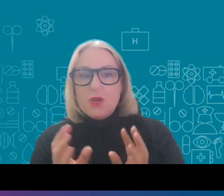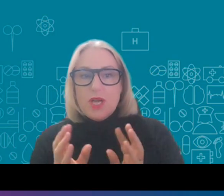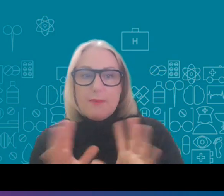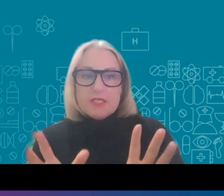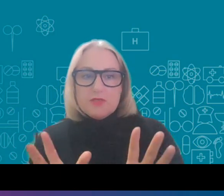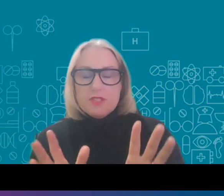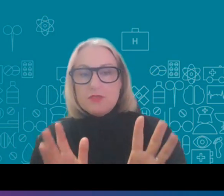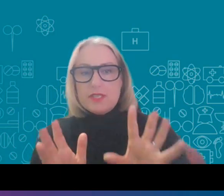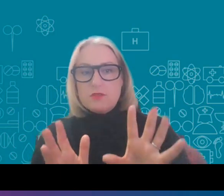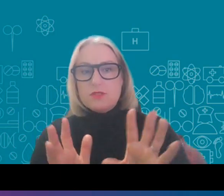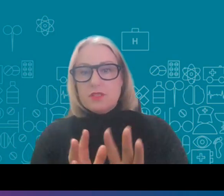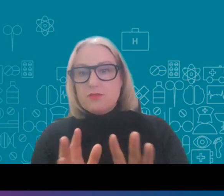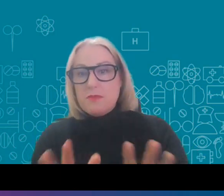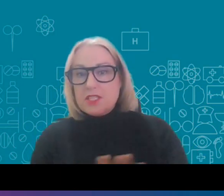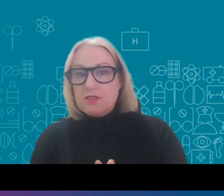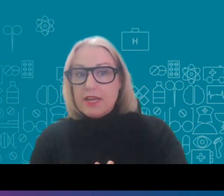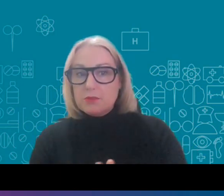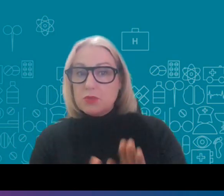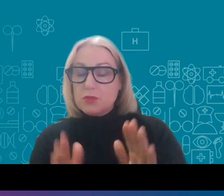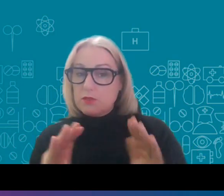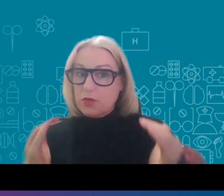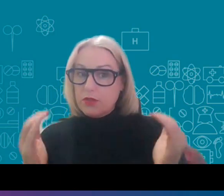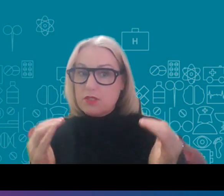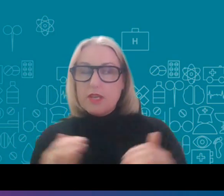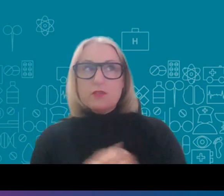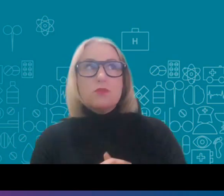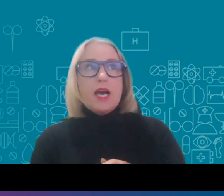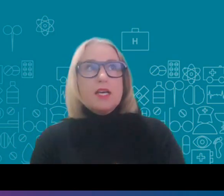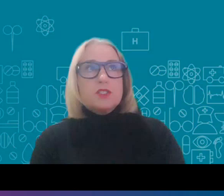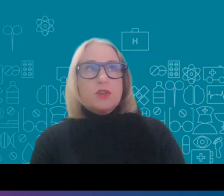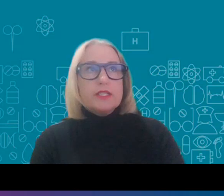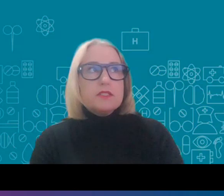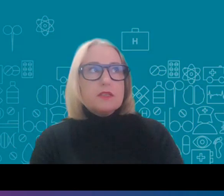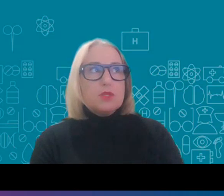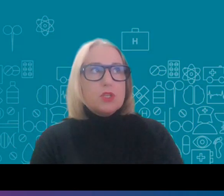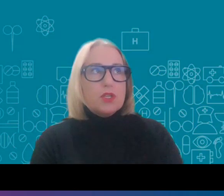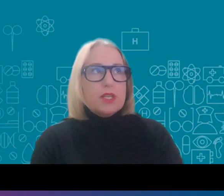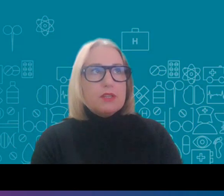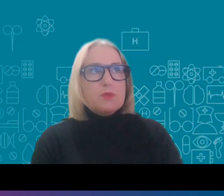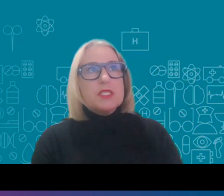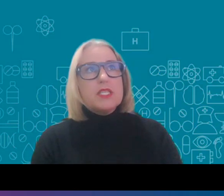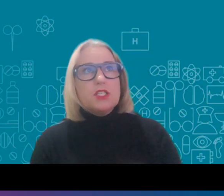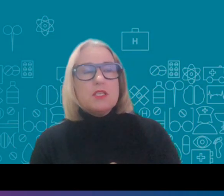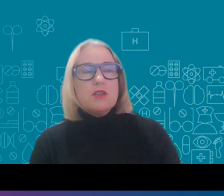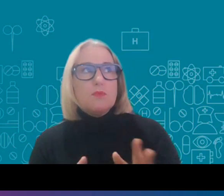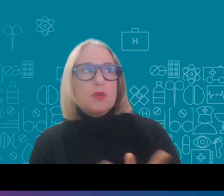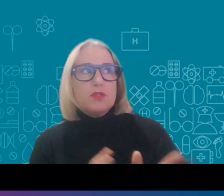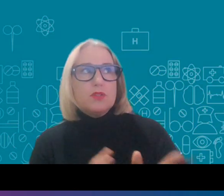We've got a bunch of different resources and information available that were on those final screens that we showed there in the presentation on both the